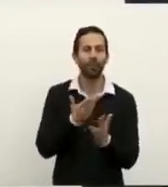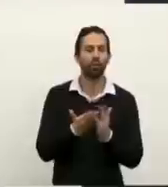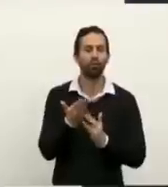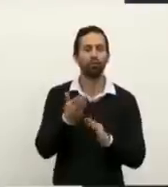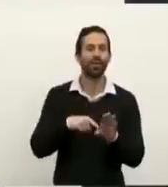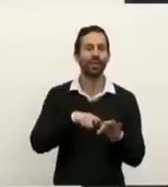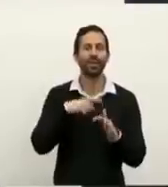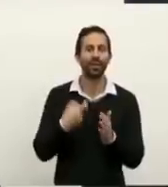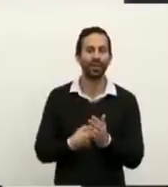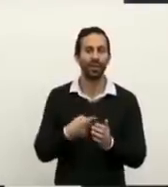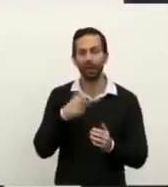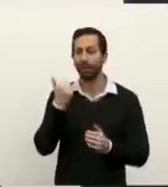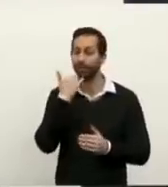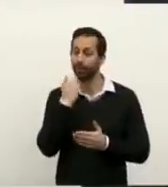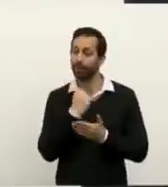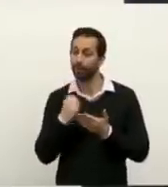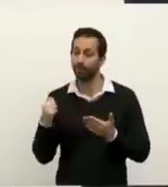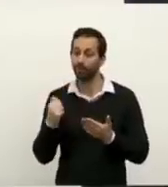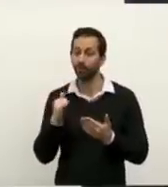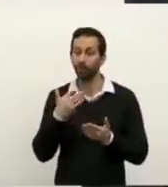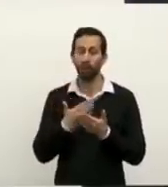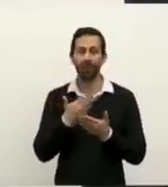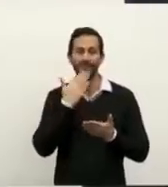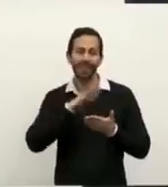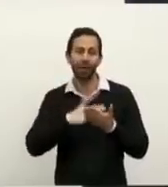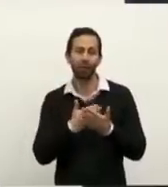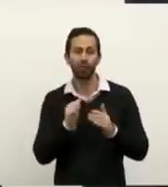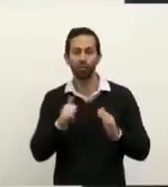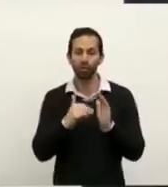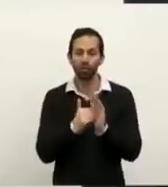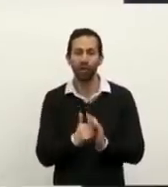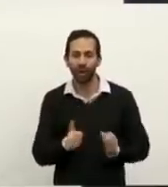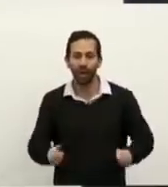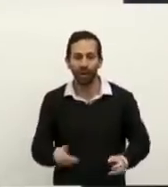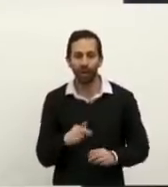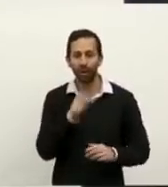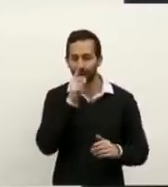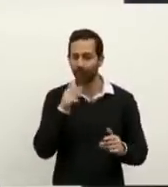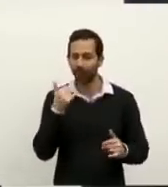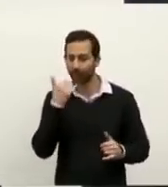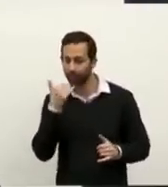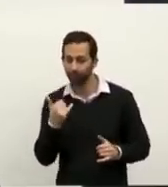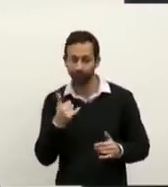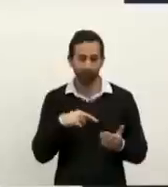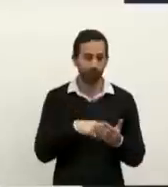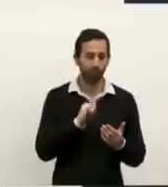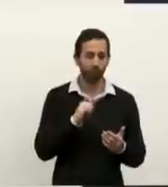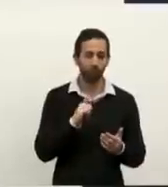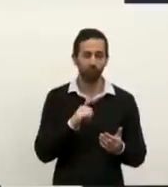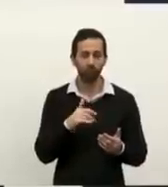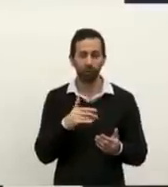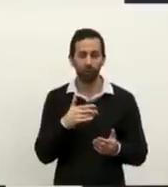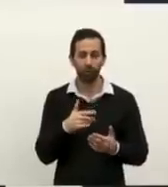And then, you have a phone number that might be on a sticker on your chair, you can just dial into your phone or it might even be on speed dial for you, Carl.